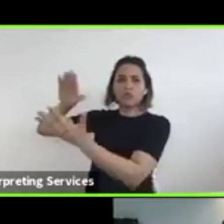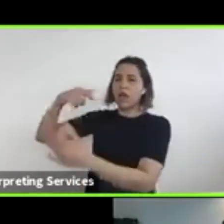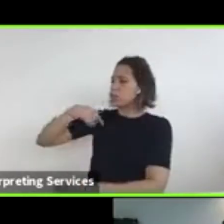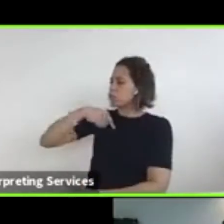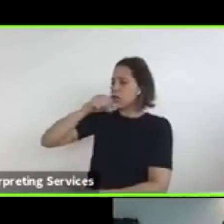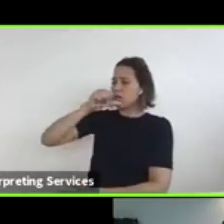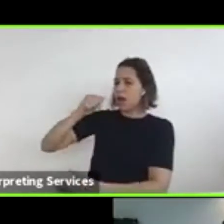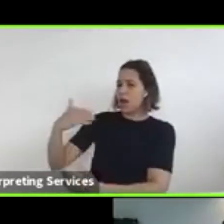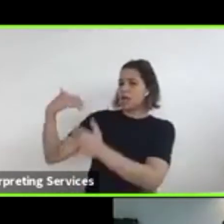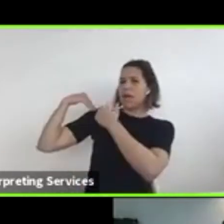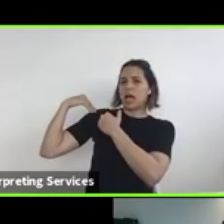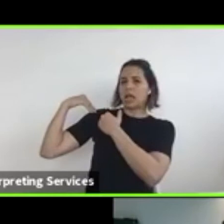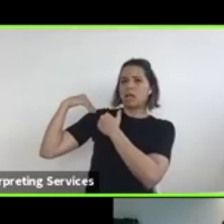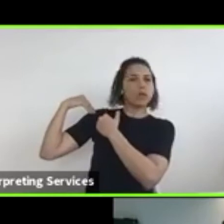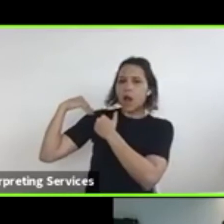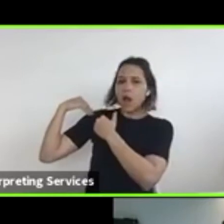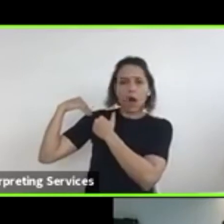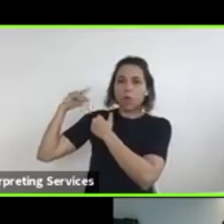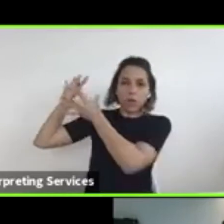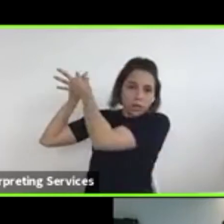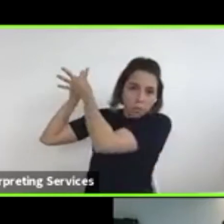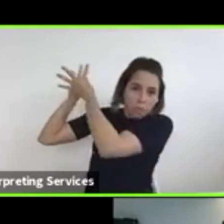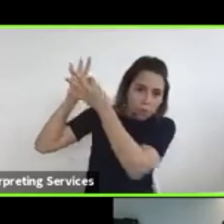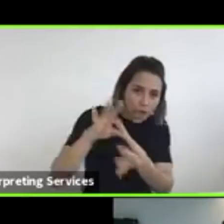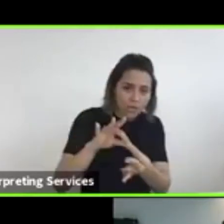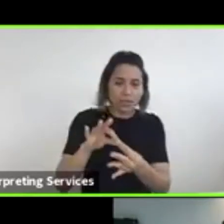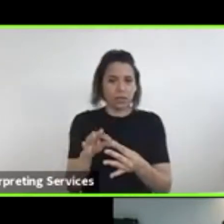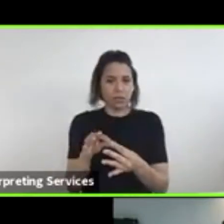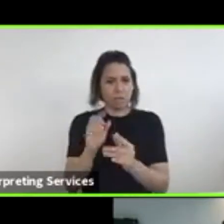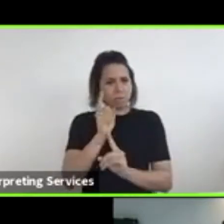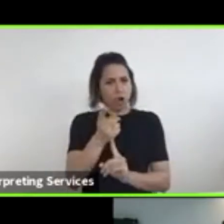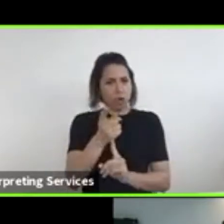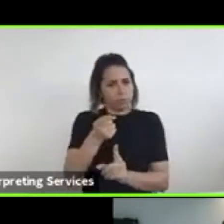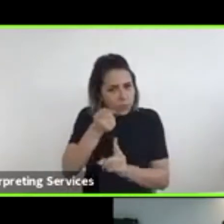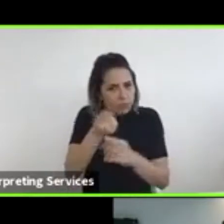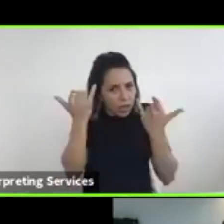BUT THAT IT'S A PRESENT MOMENT. THE OTHER THING THAT STRUCK ME, WHEN